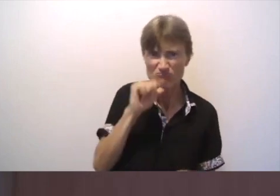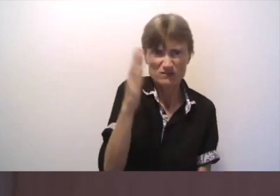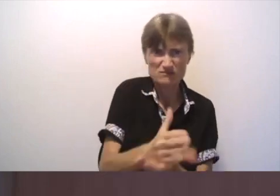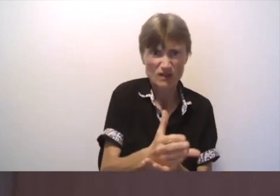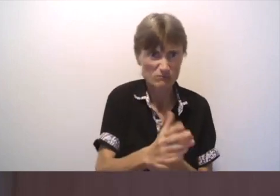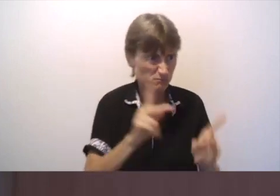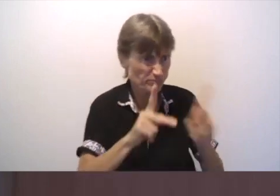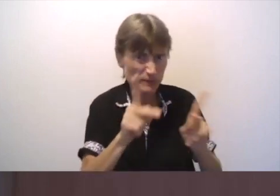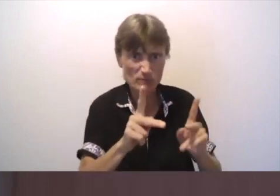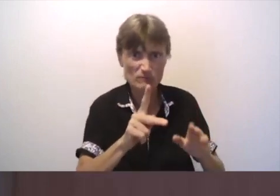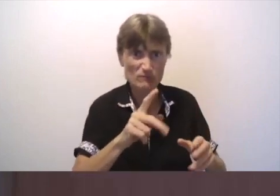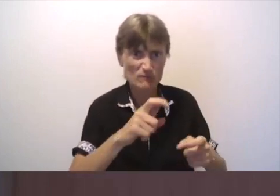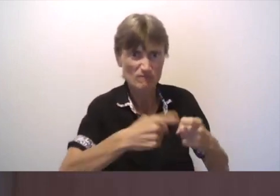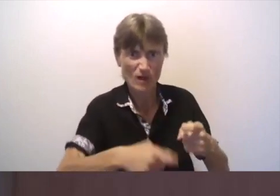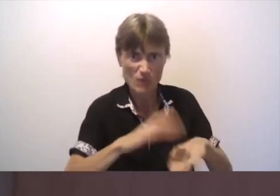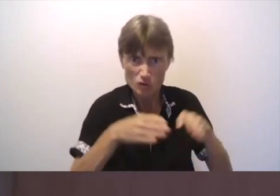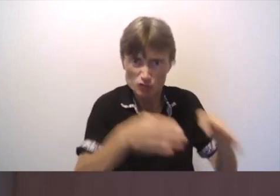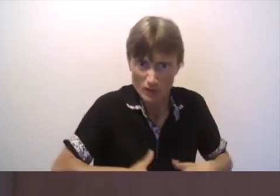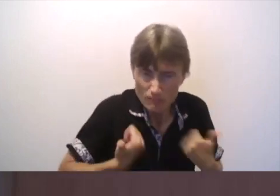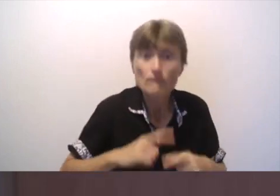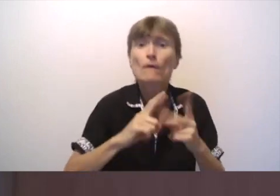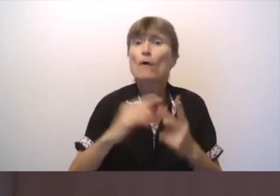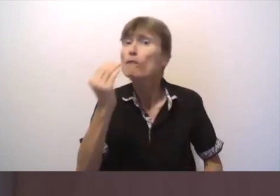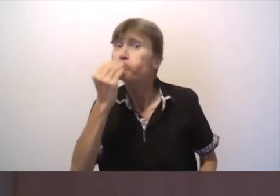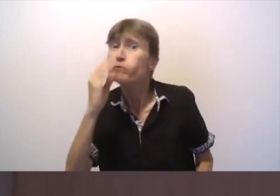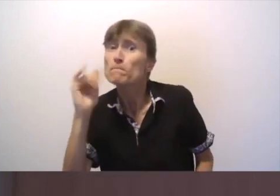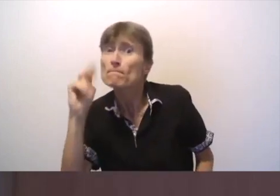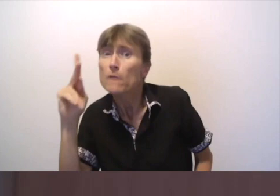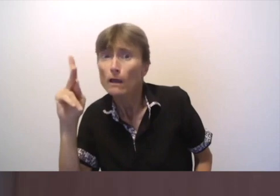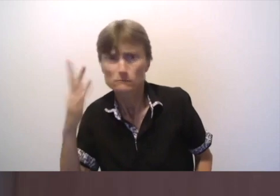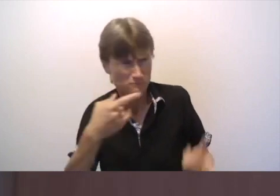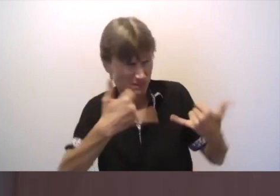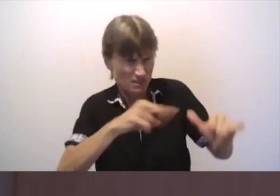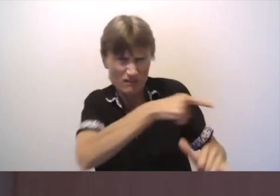folks do not get pushed into any band-aid solutions we have gone